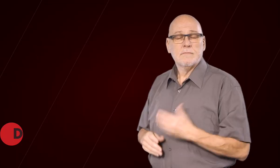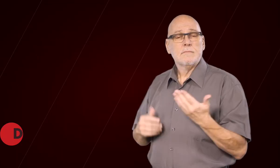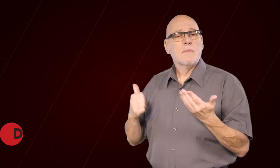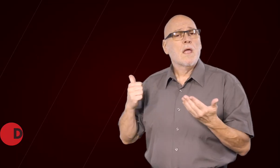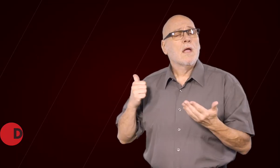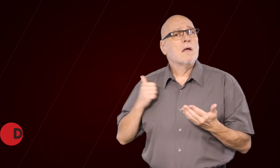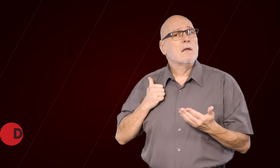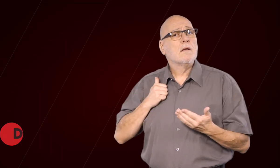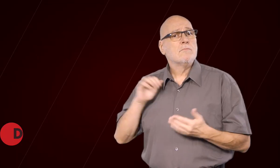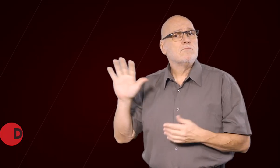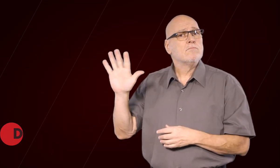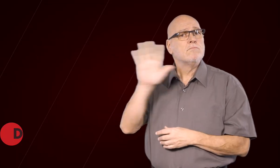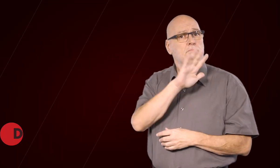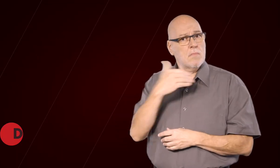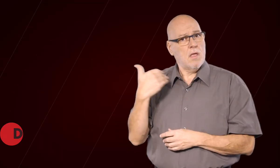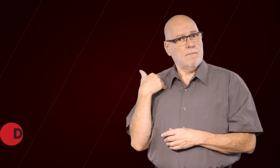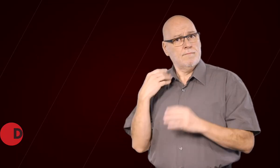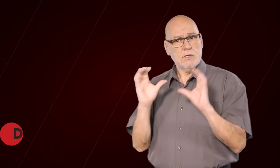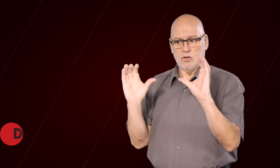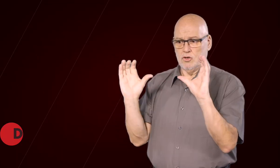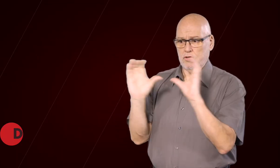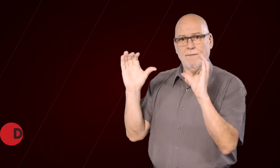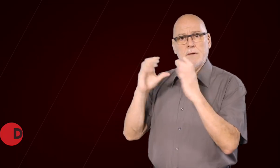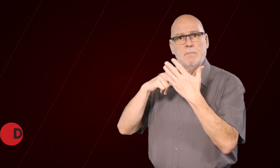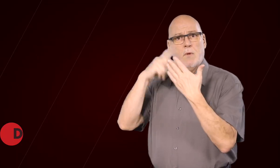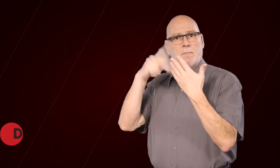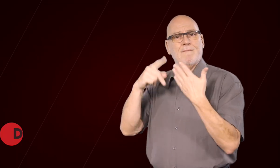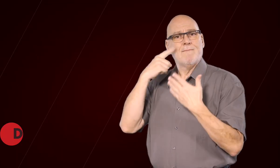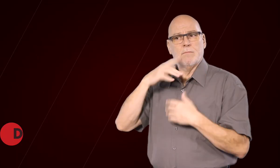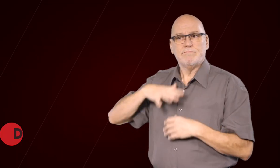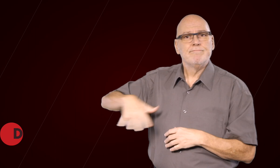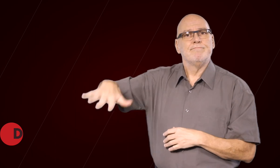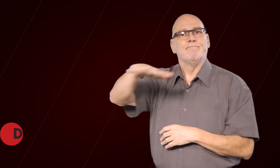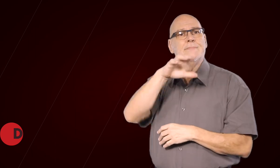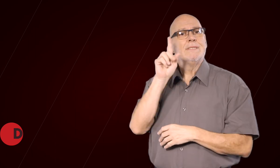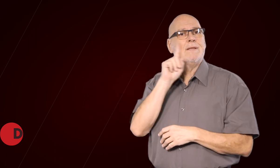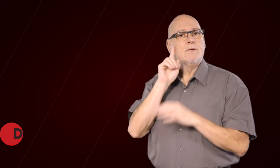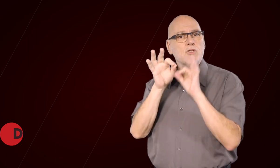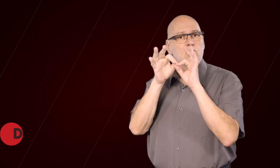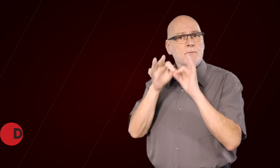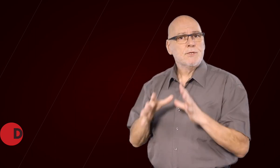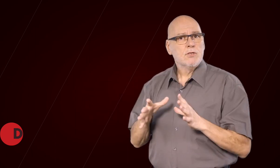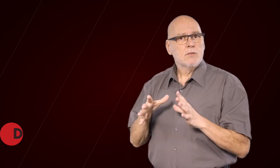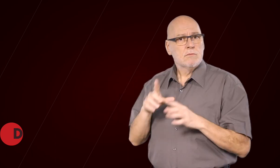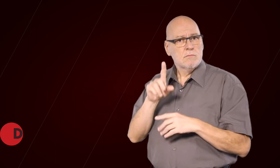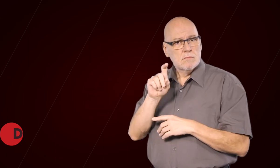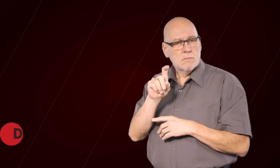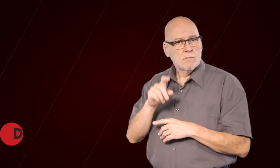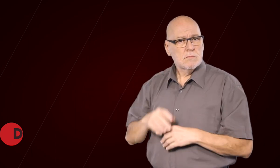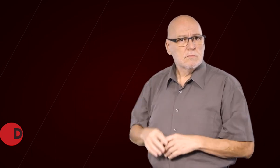Does Canada have a certification program for Deaf interpreters?